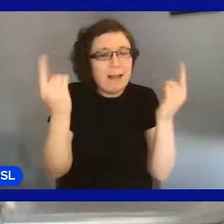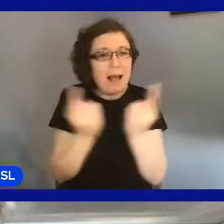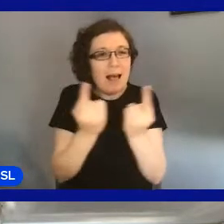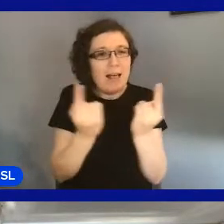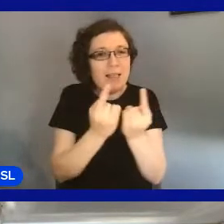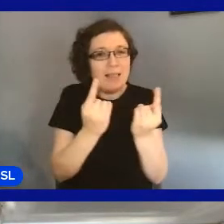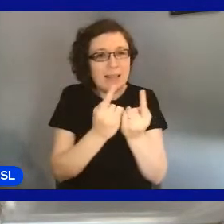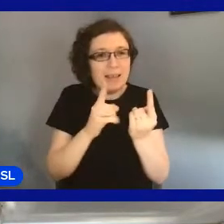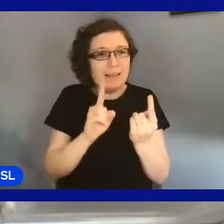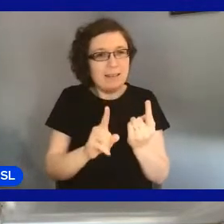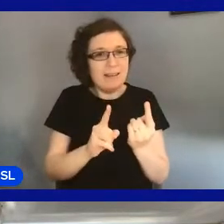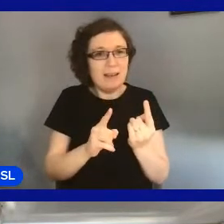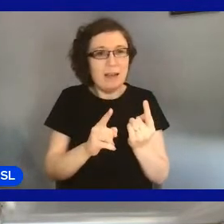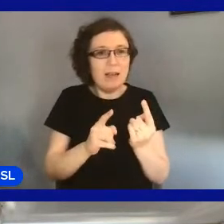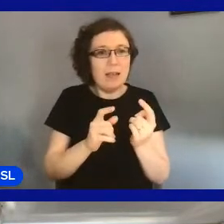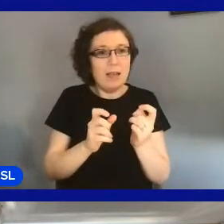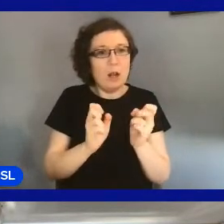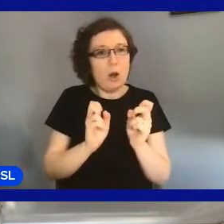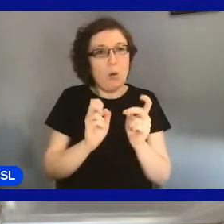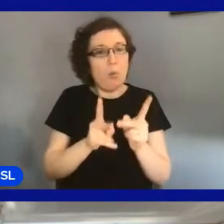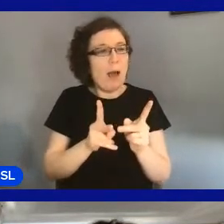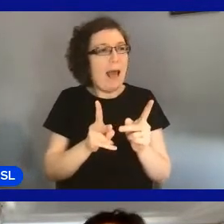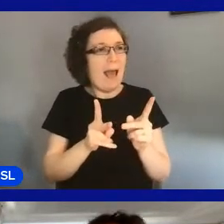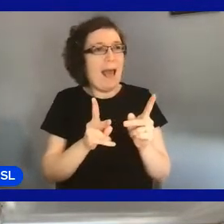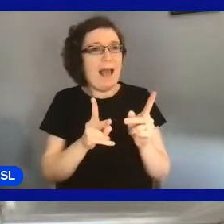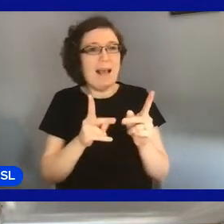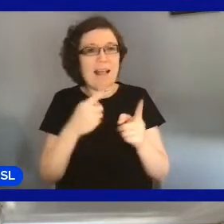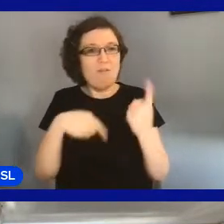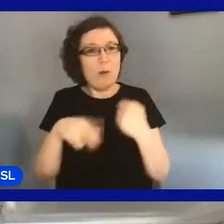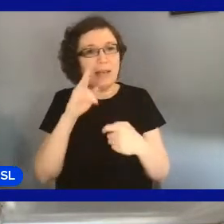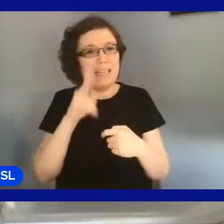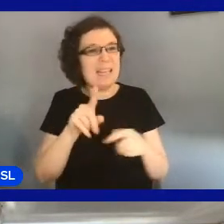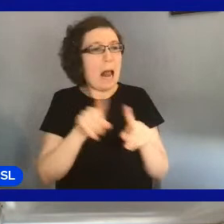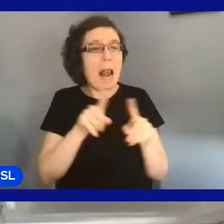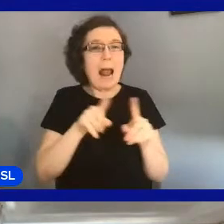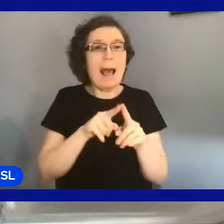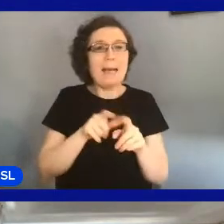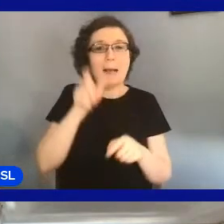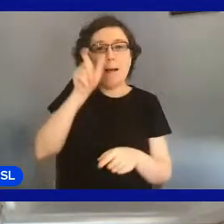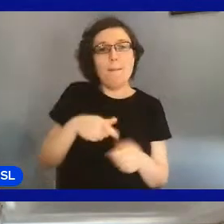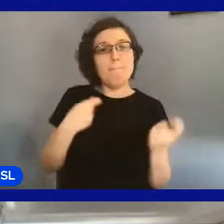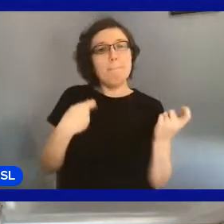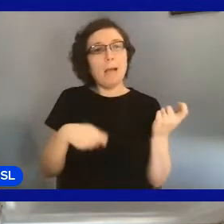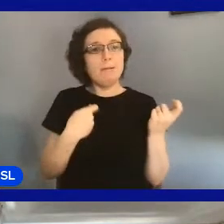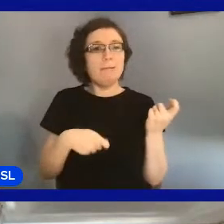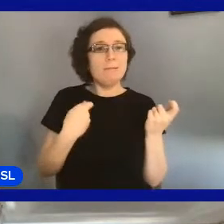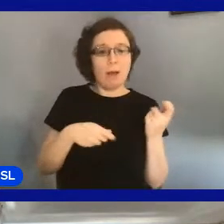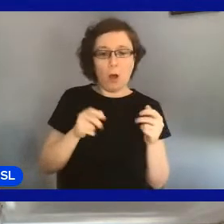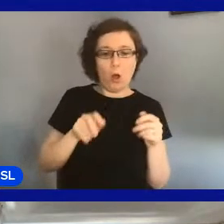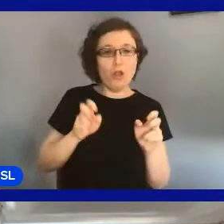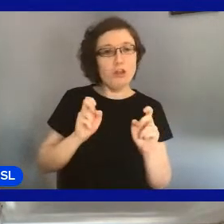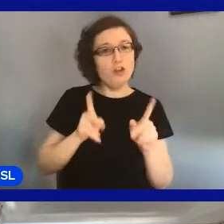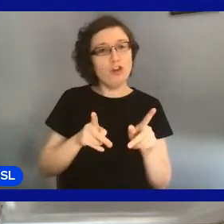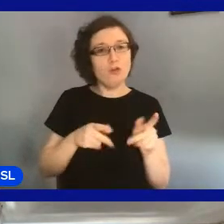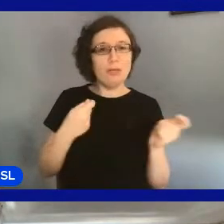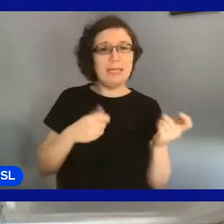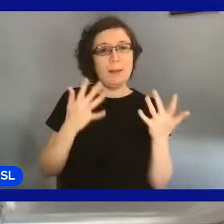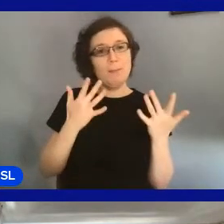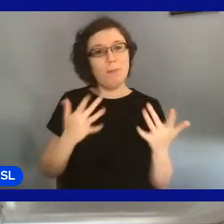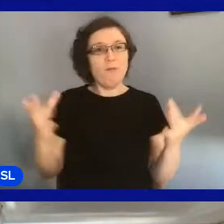the culture? How do we communicate the busker in the street who is doing a little performance, or the gig